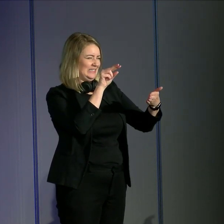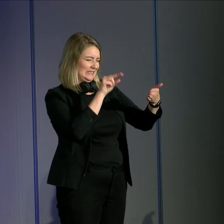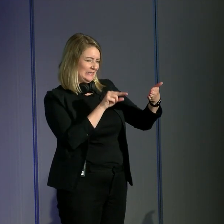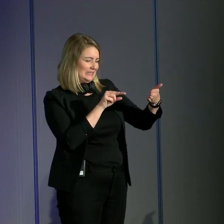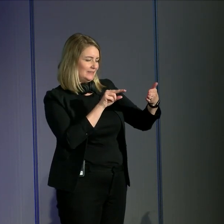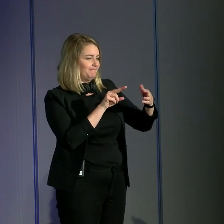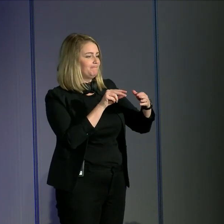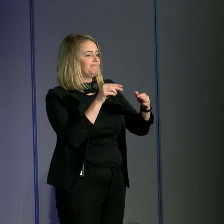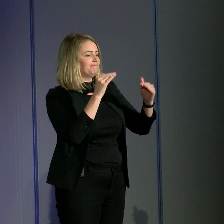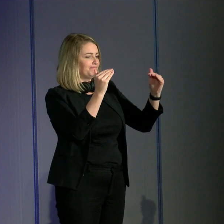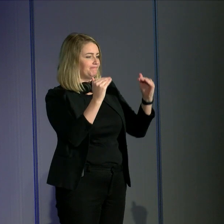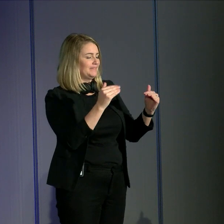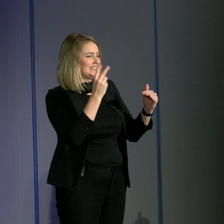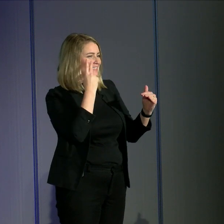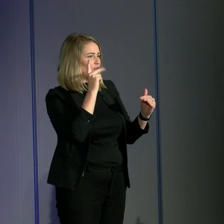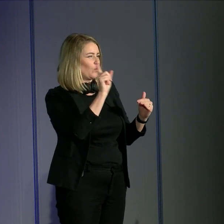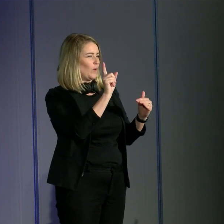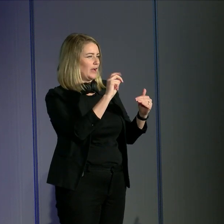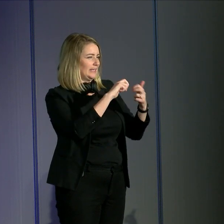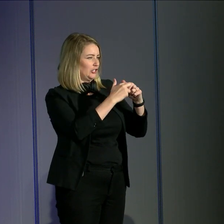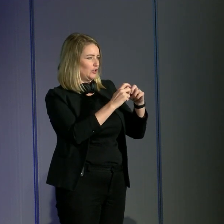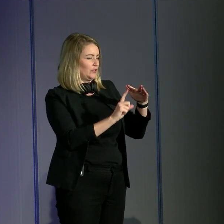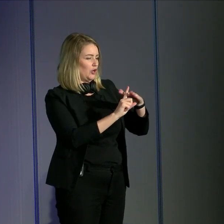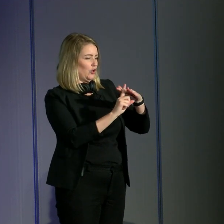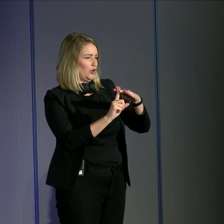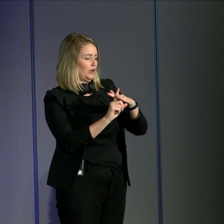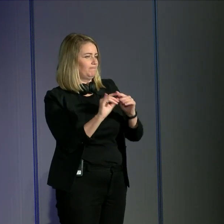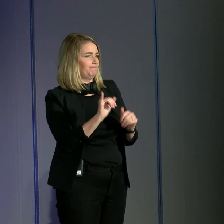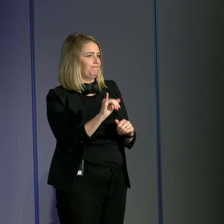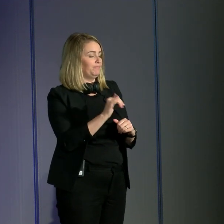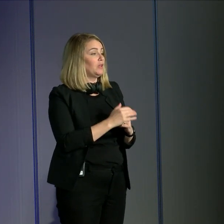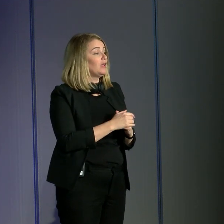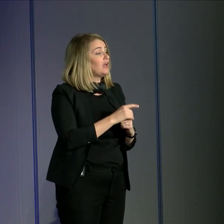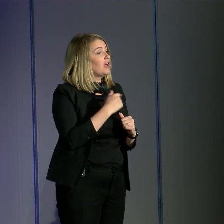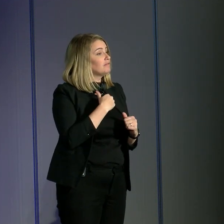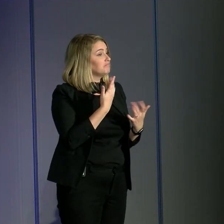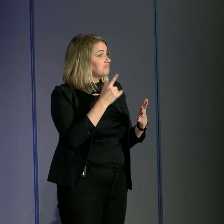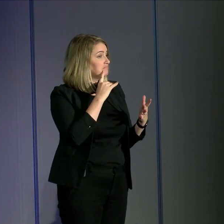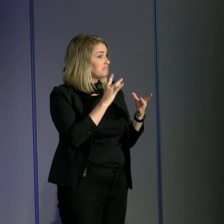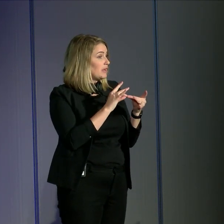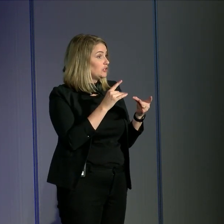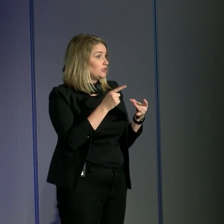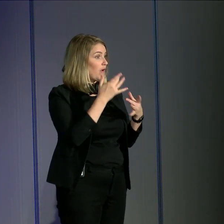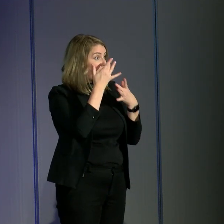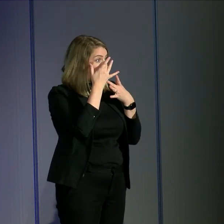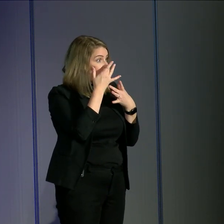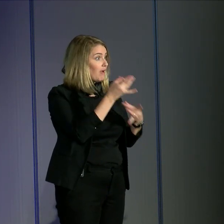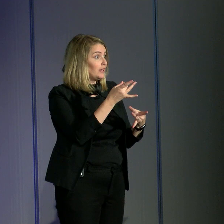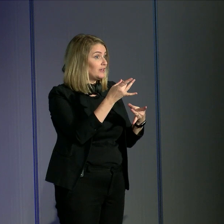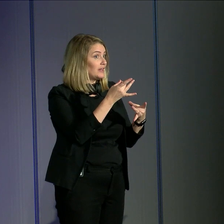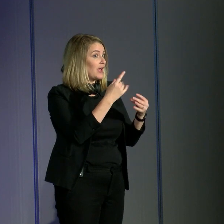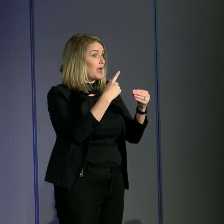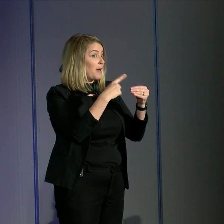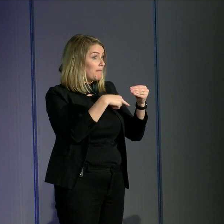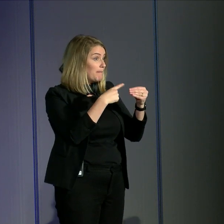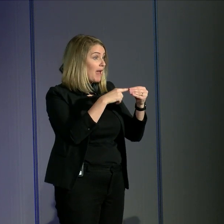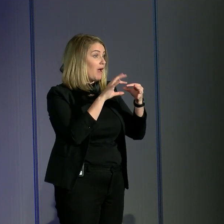where the issue occurs. Now, as I mentioned, you may not be terribly interested actually in this specific code,